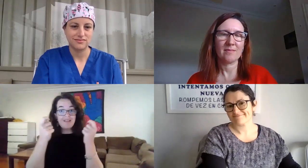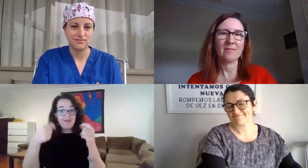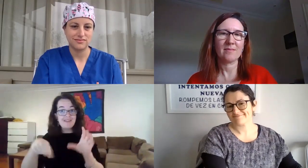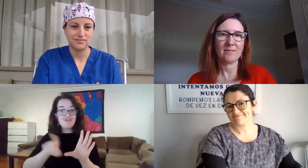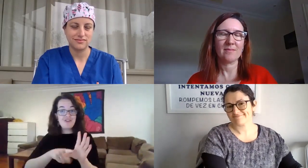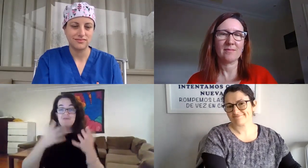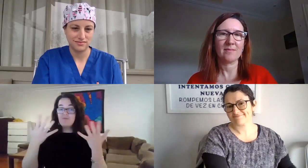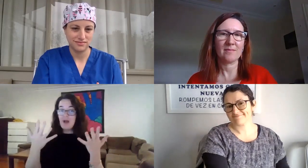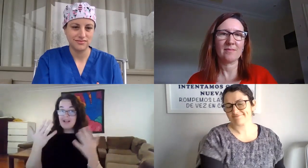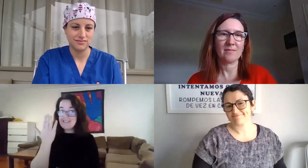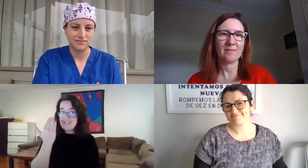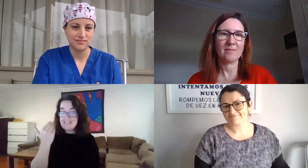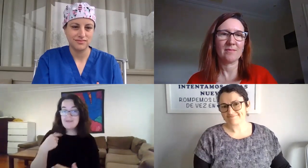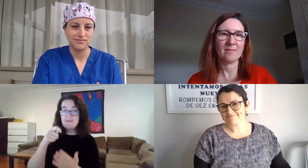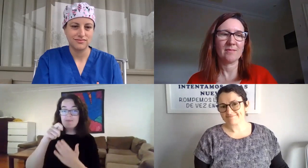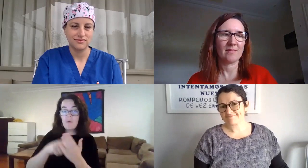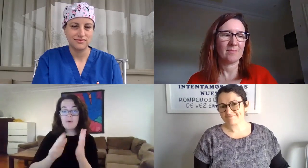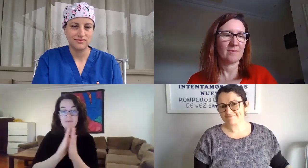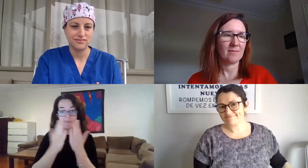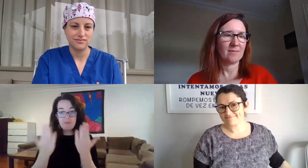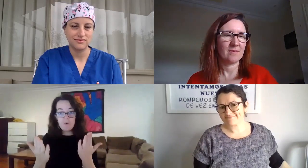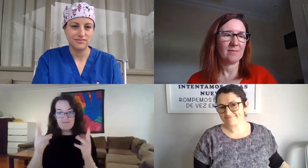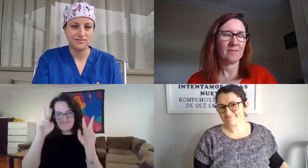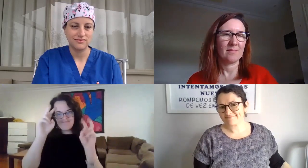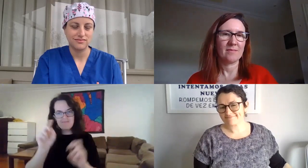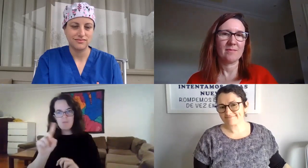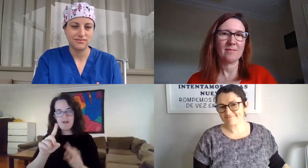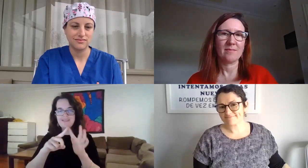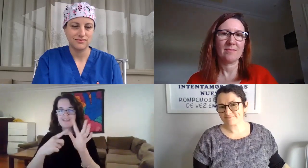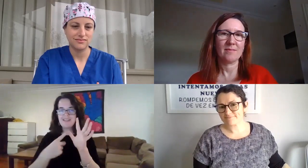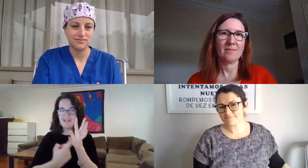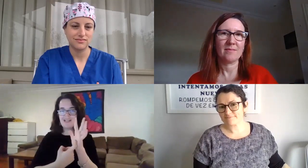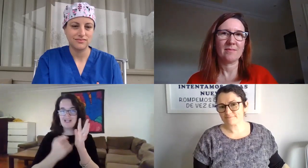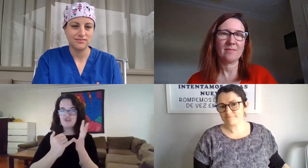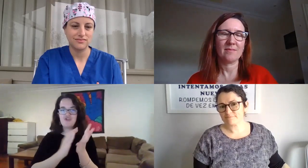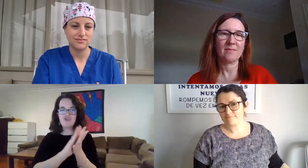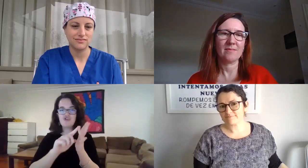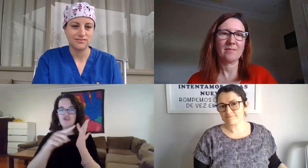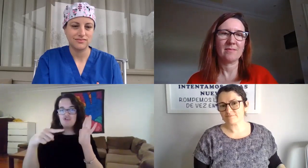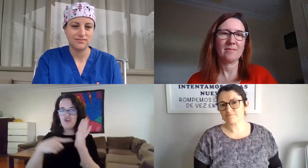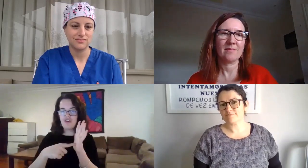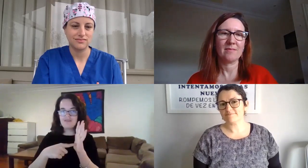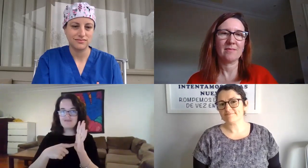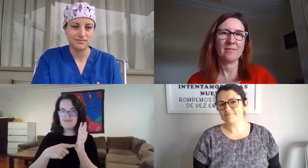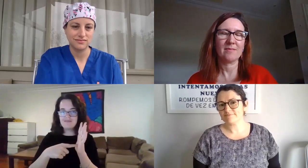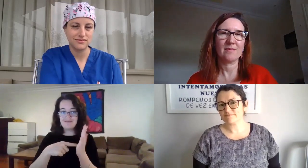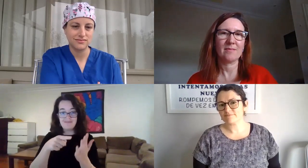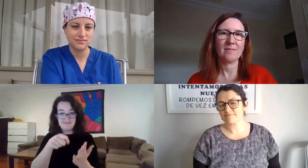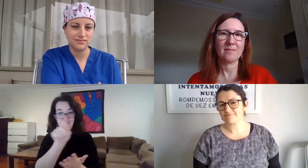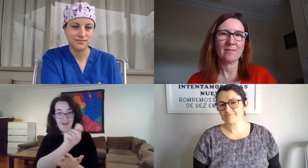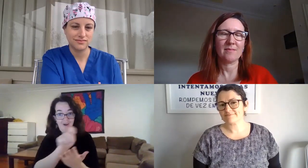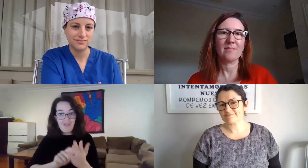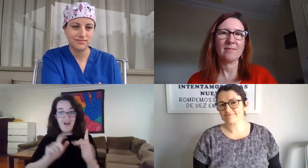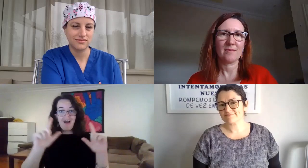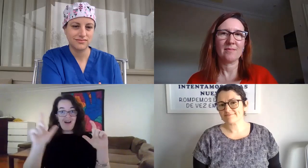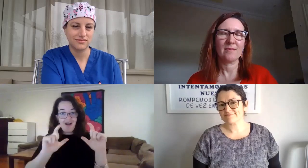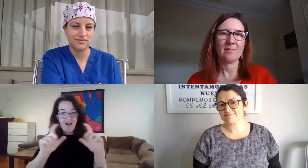a language and recently I bought a book called and that